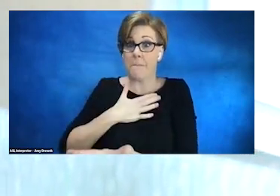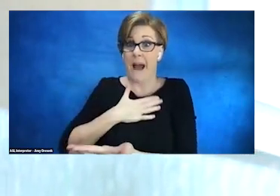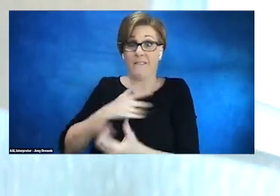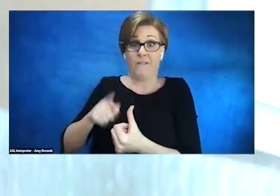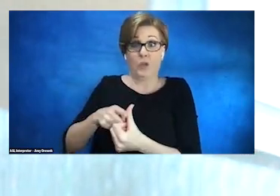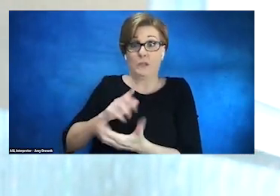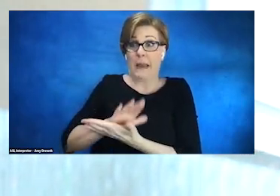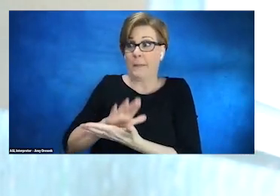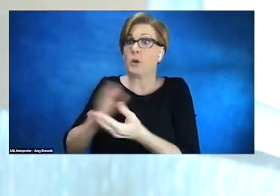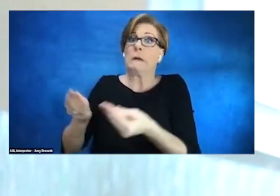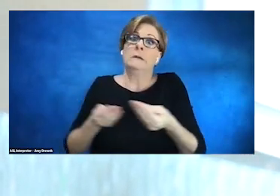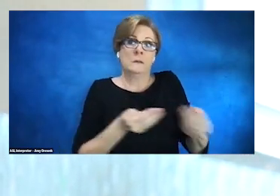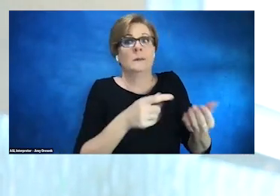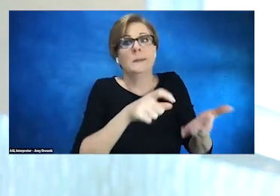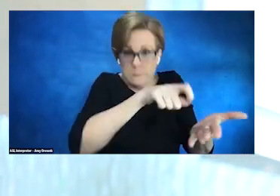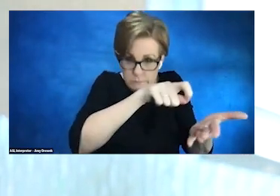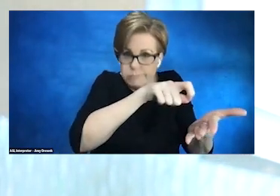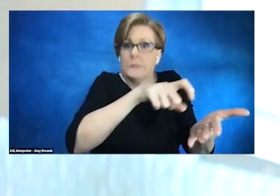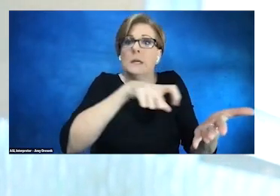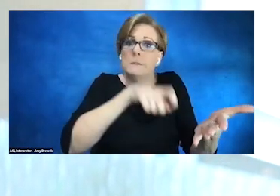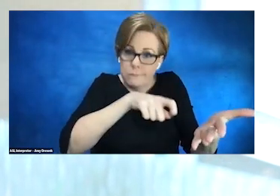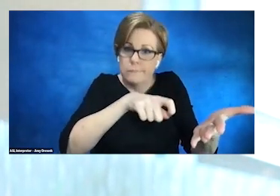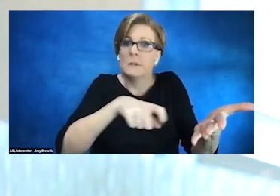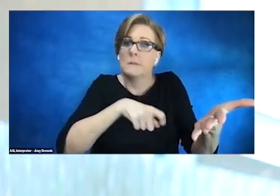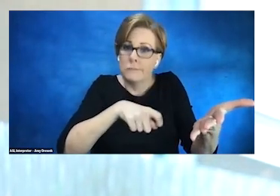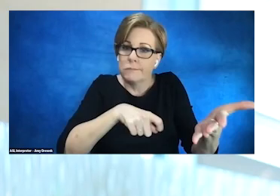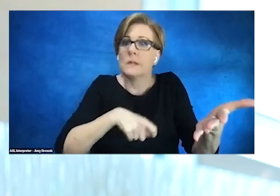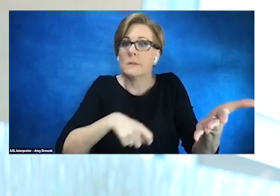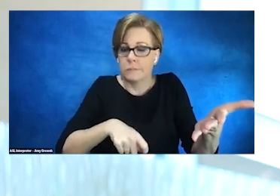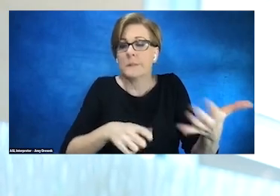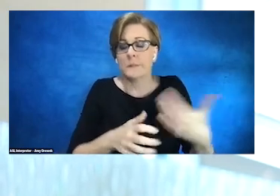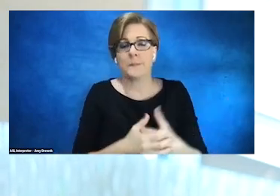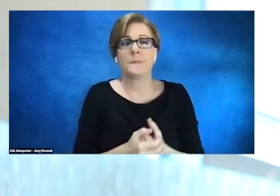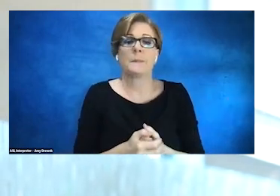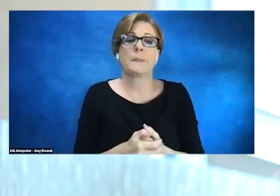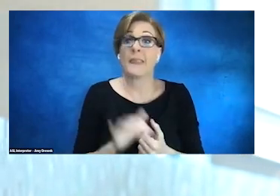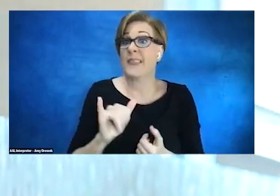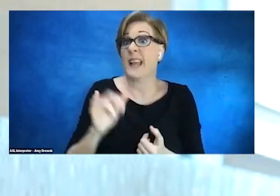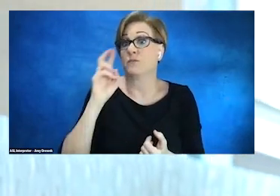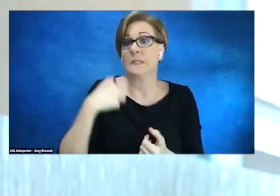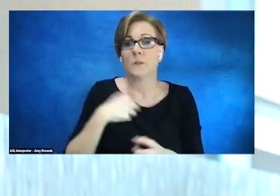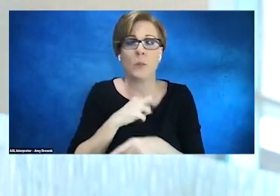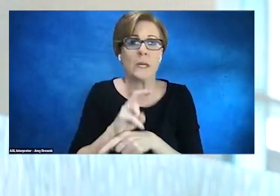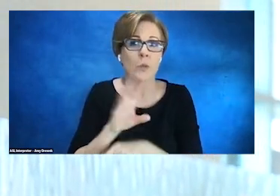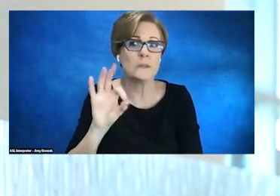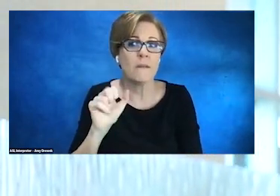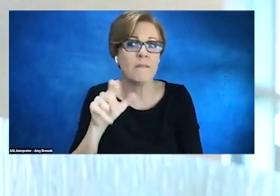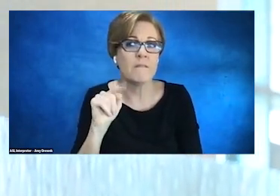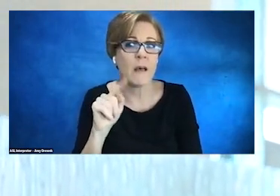so then it can be read and counted as a vote in our Precinct based tabulator and that's